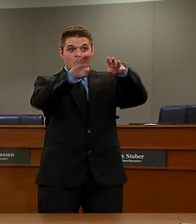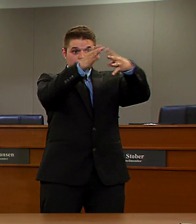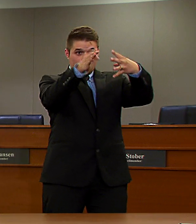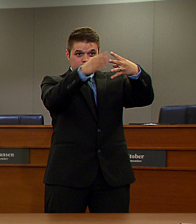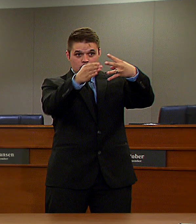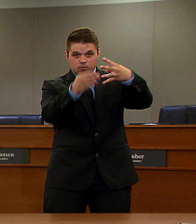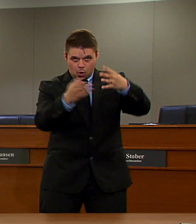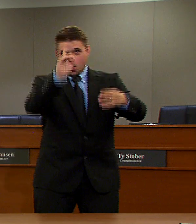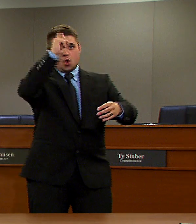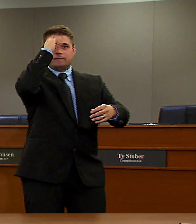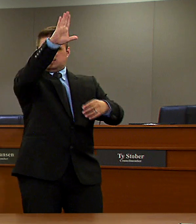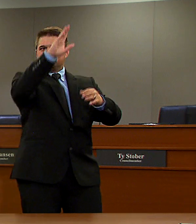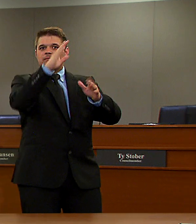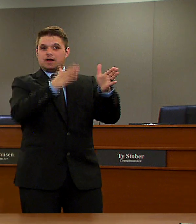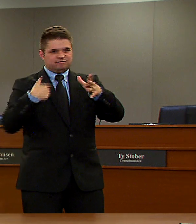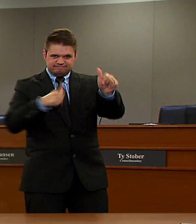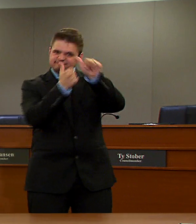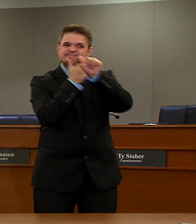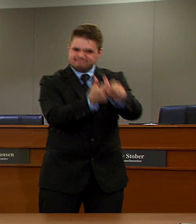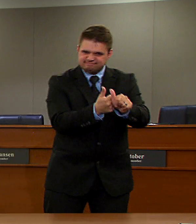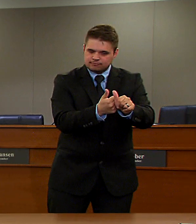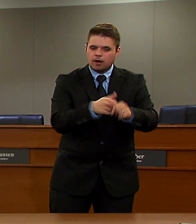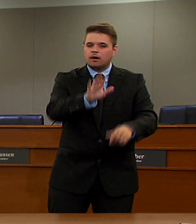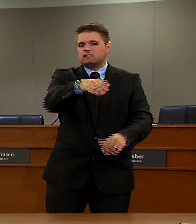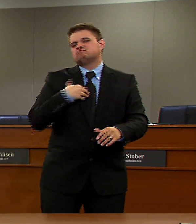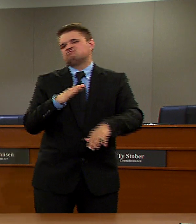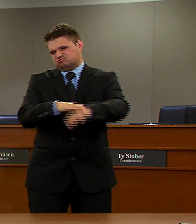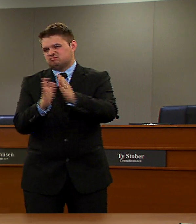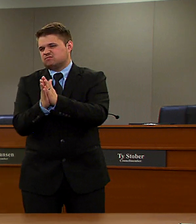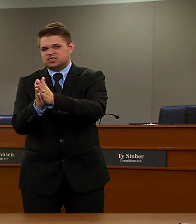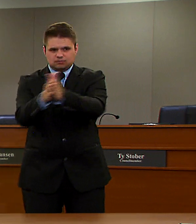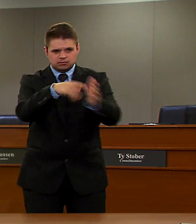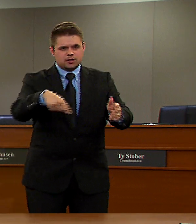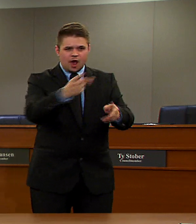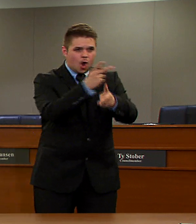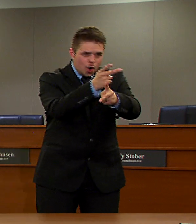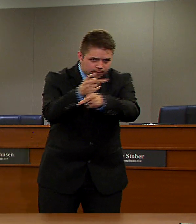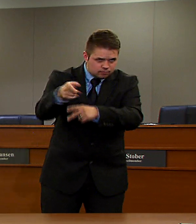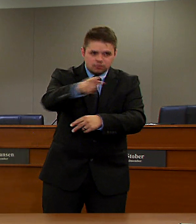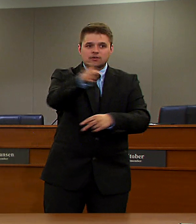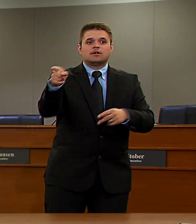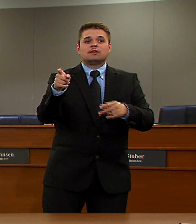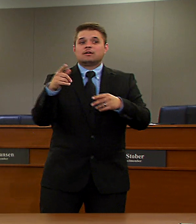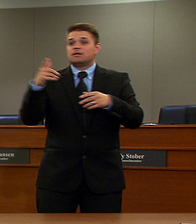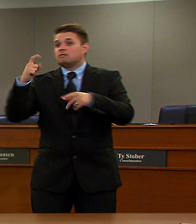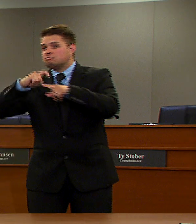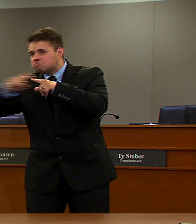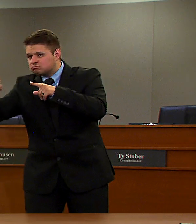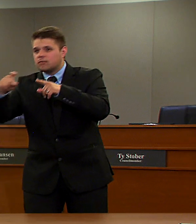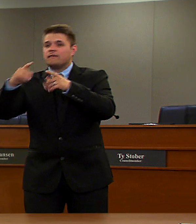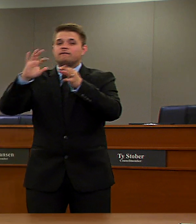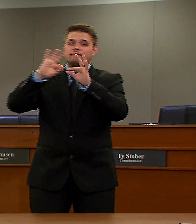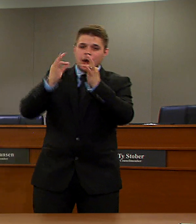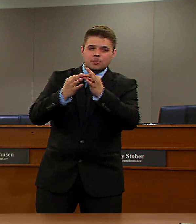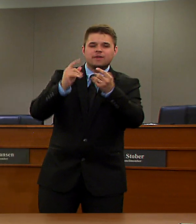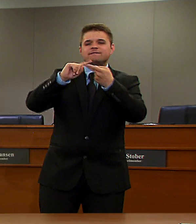Please continue to take good care of yourself. Call a friend. Call a family member. Call one of your loved ones.